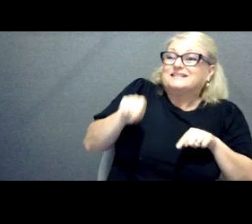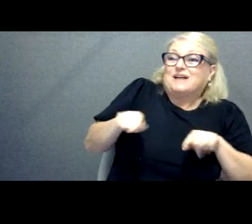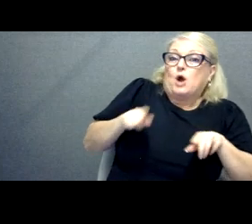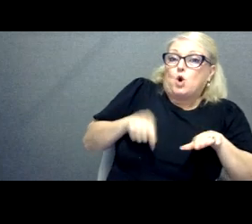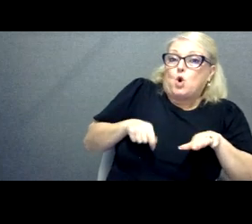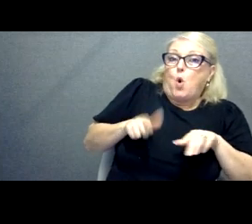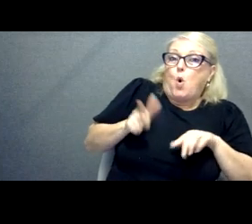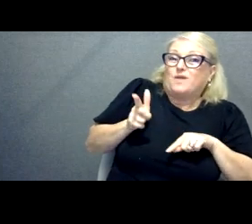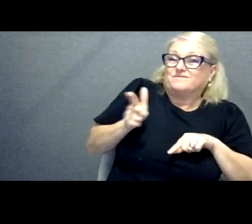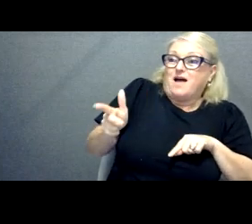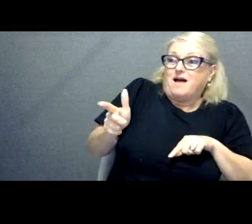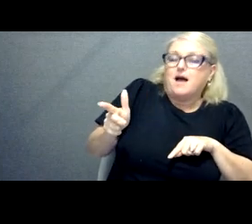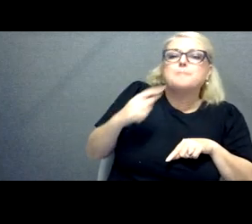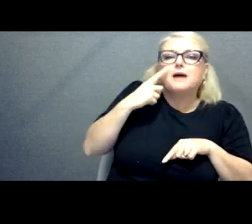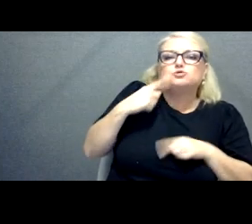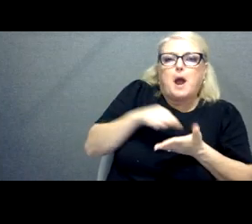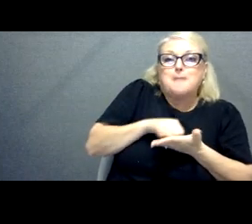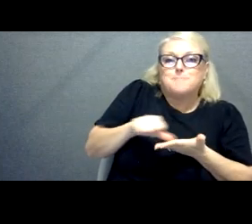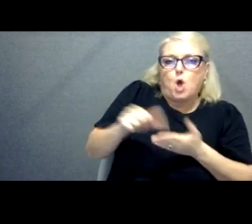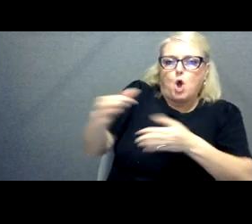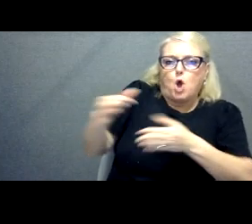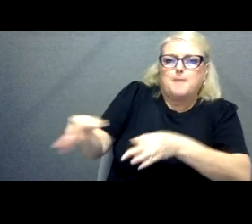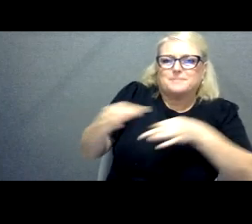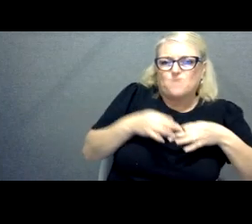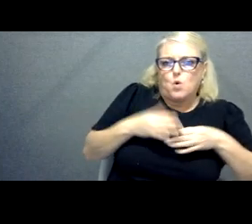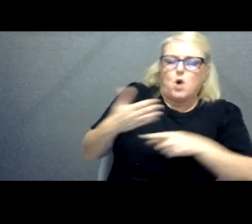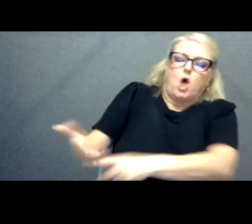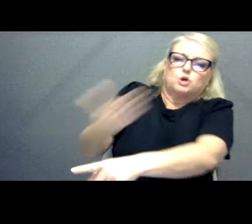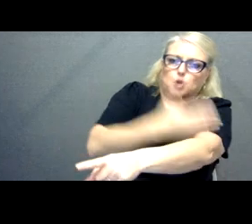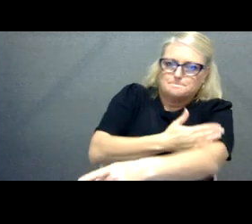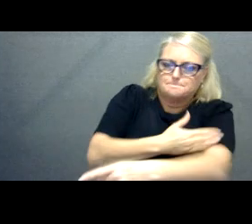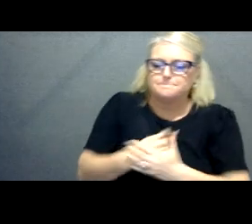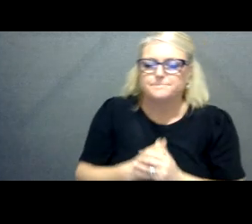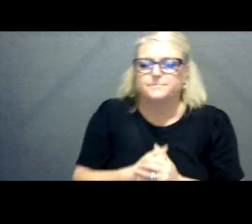next court event I know sometimes that's not possible um but if you can get it into us as